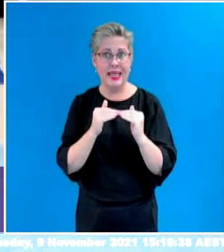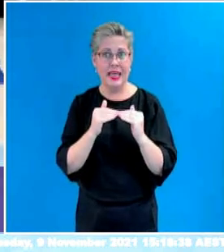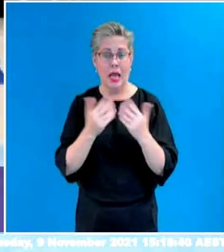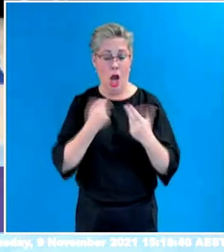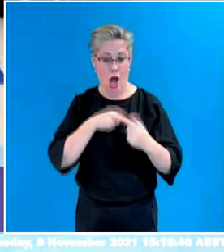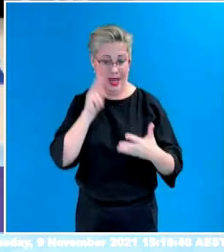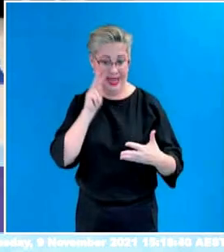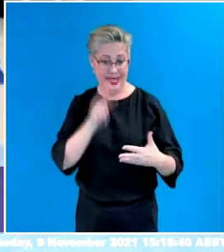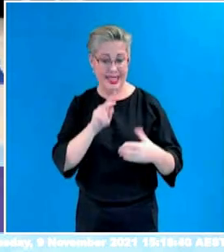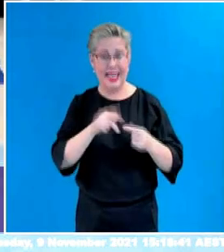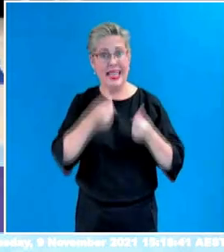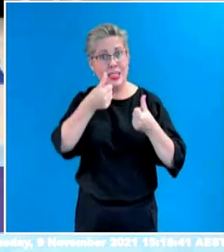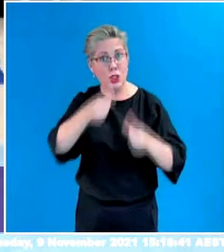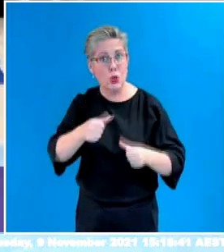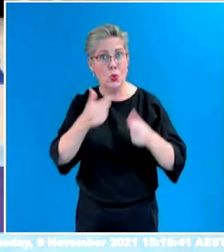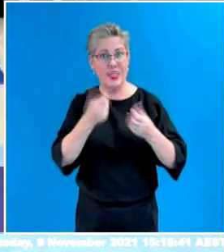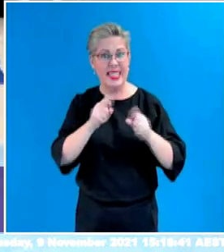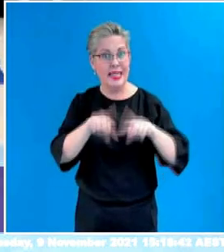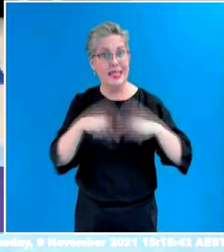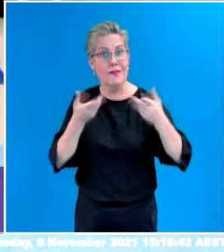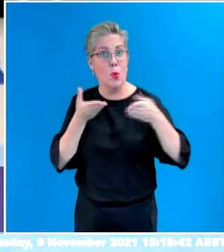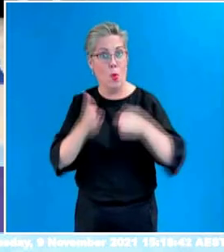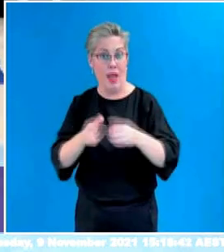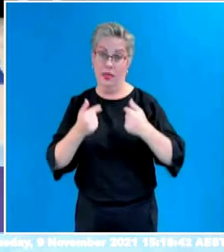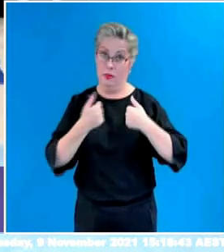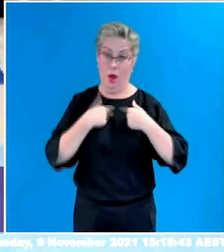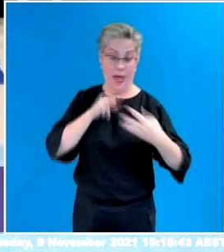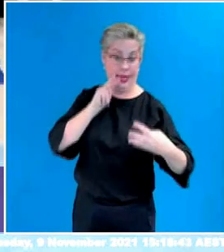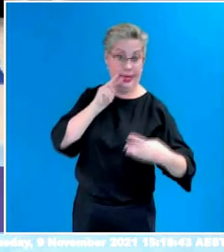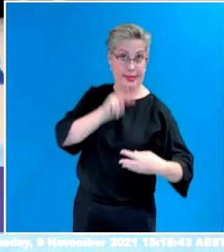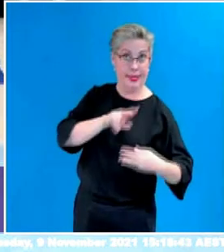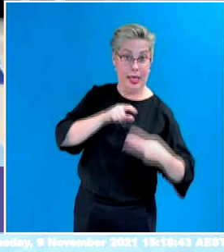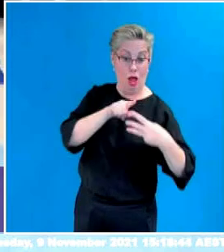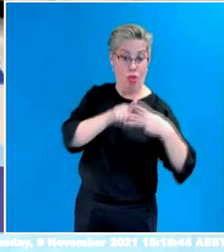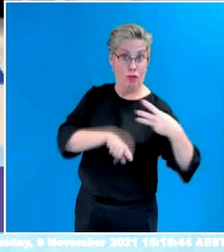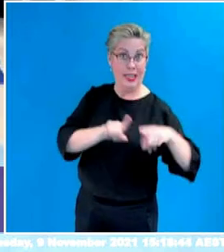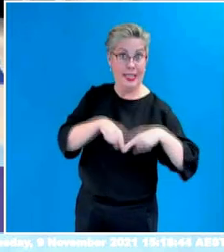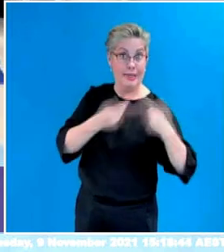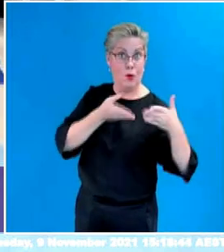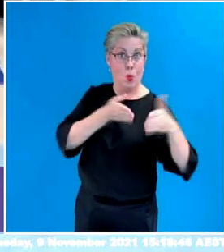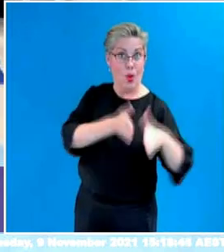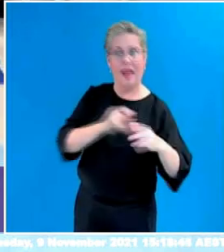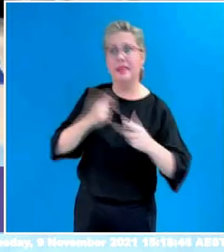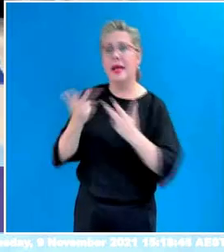a little inconsistently, it does provide some kind of overall framing for the convention.